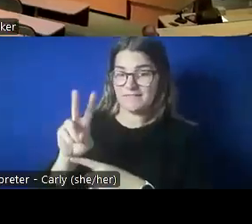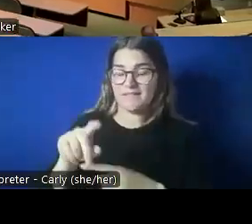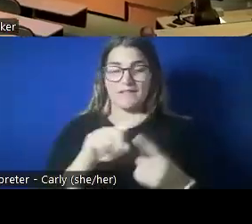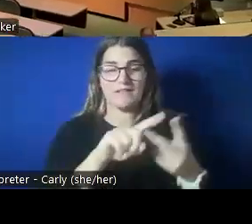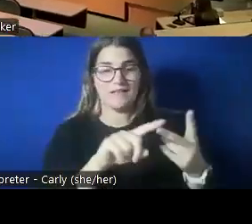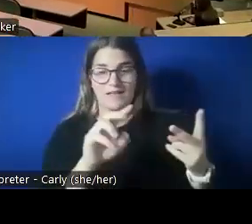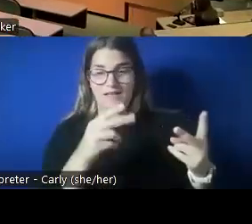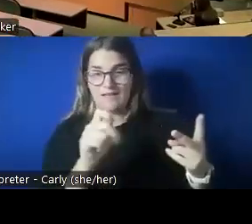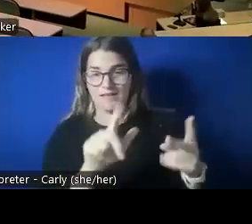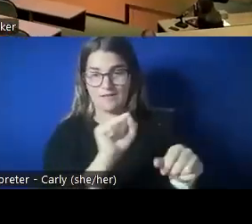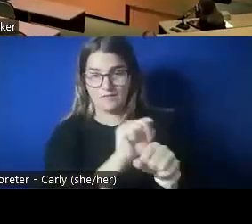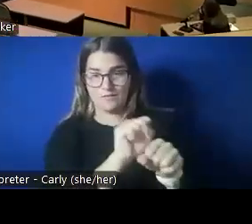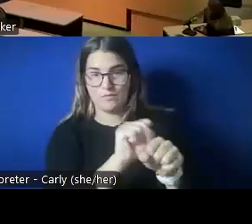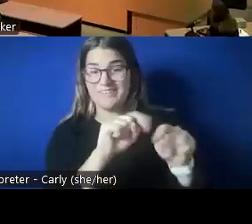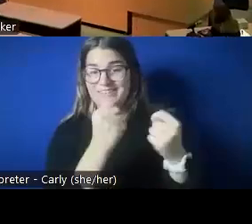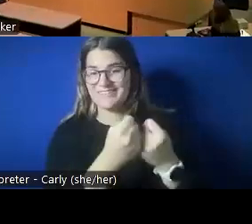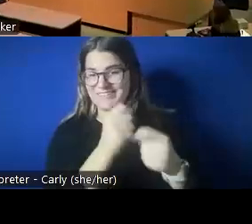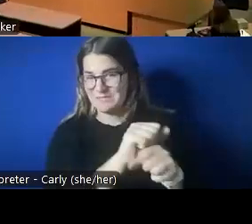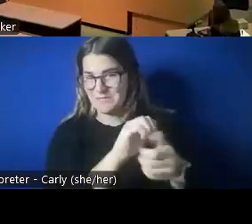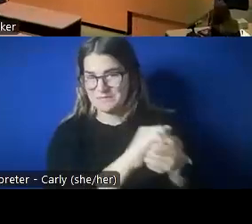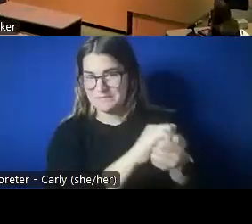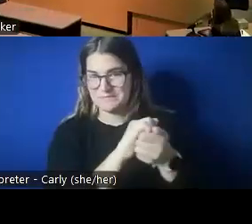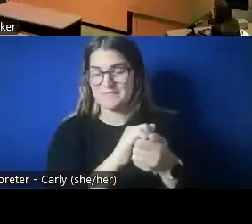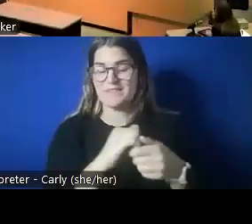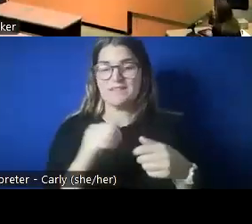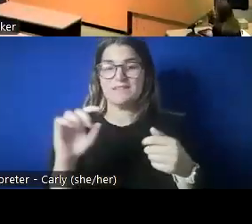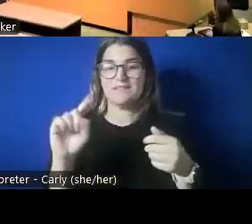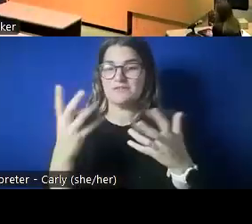the great teamwork I just want to comment on what a humble group this is I don't know if